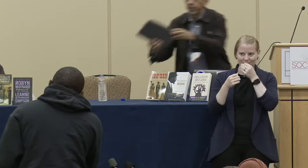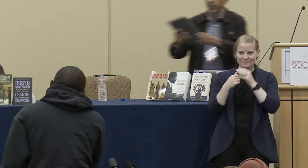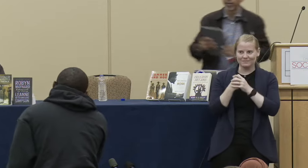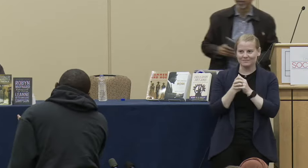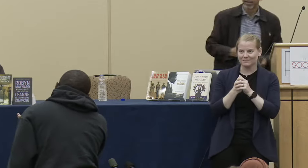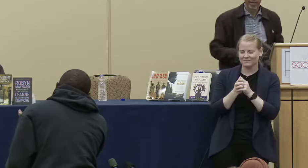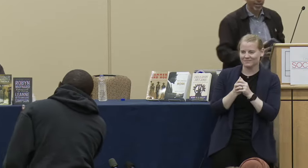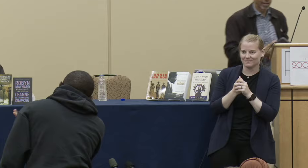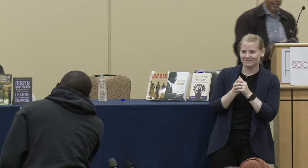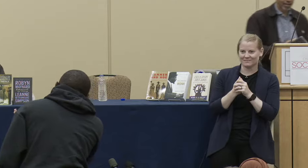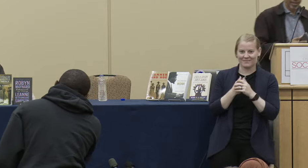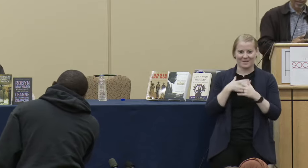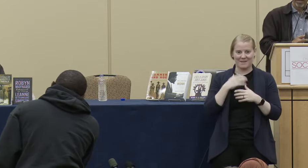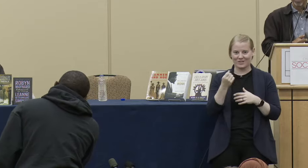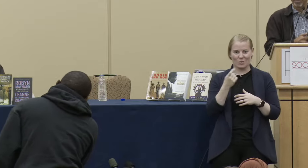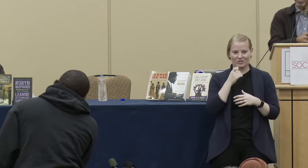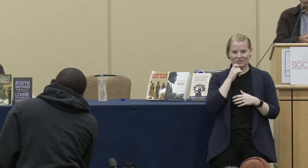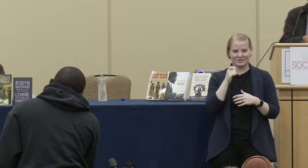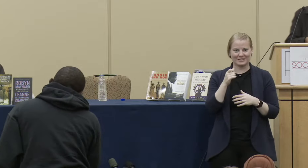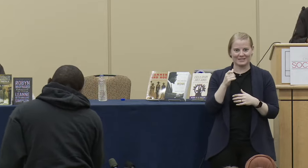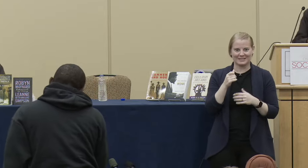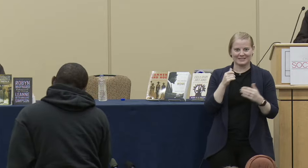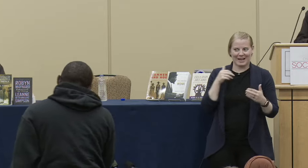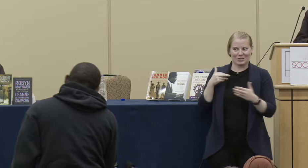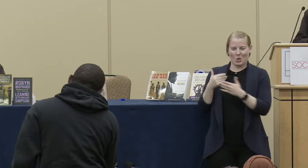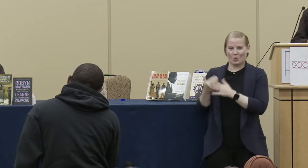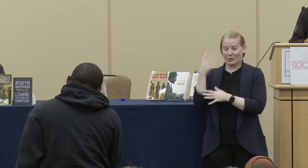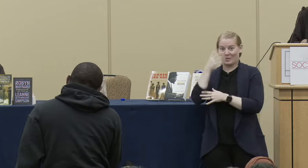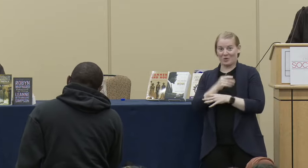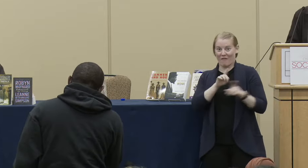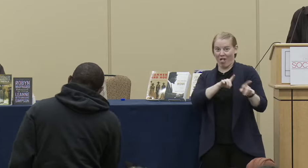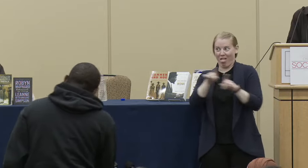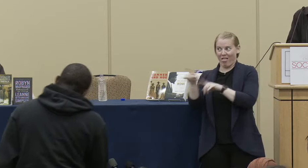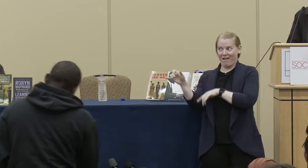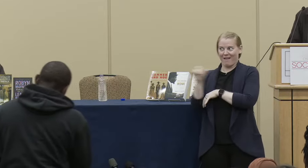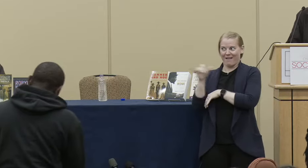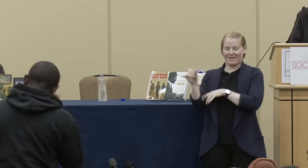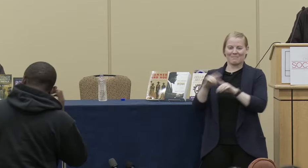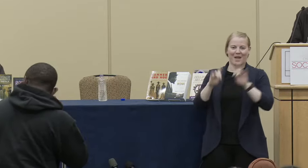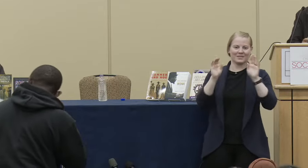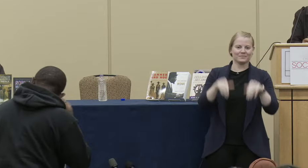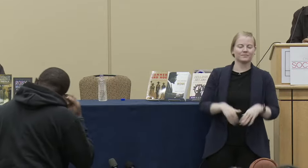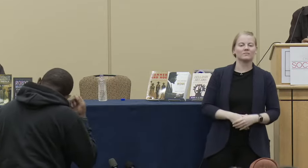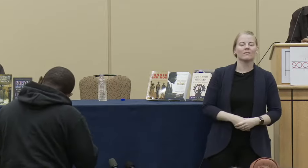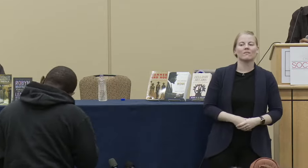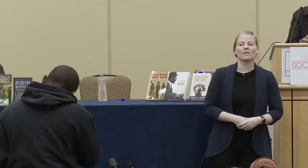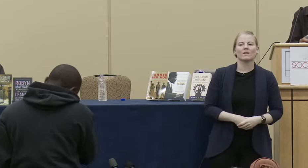take another question? ≫ Maybe one more.